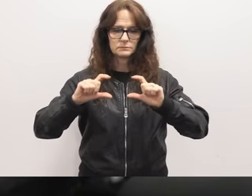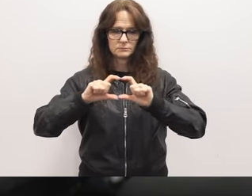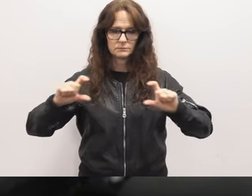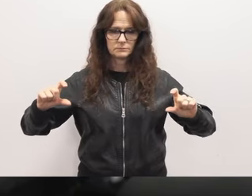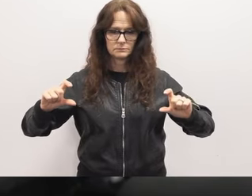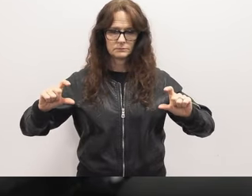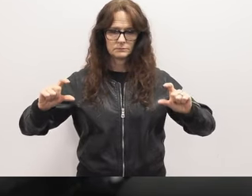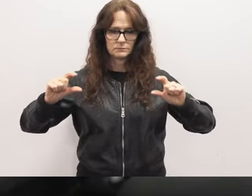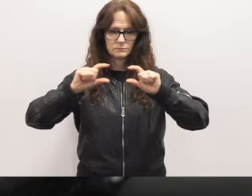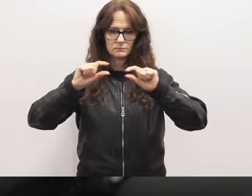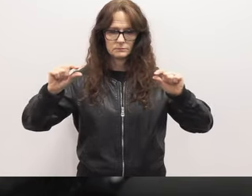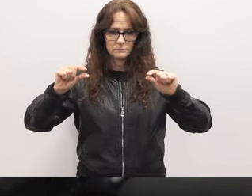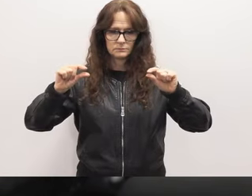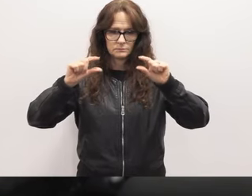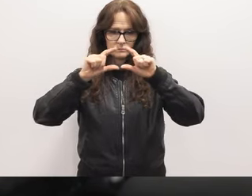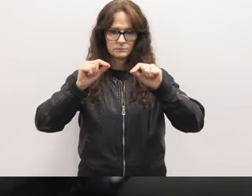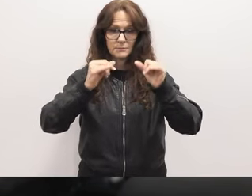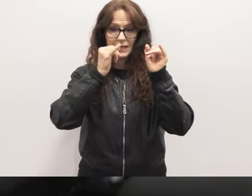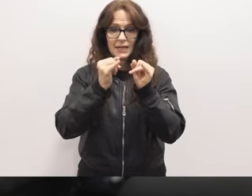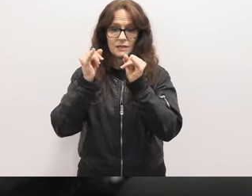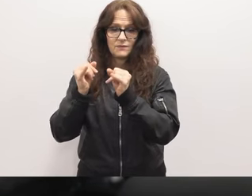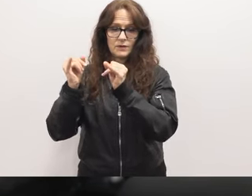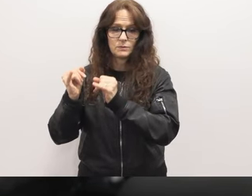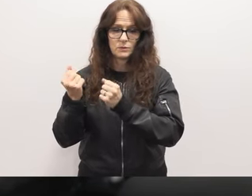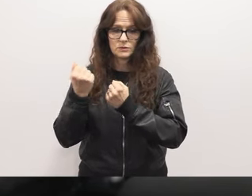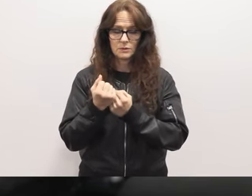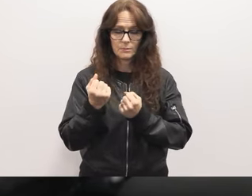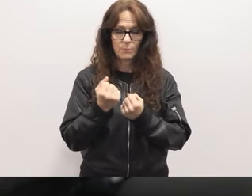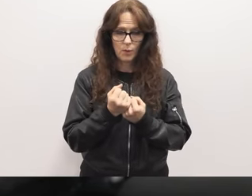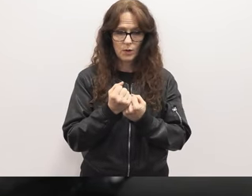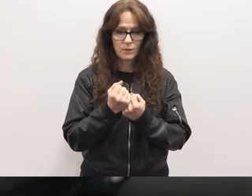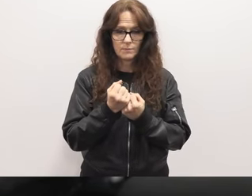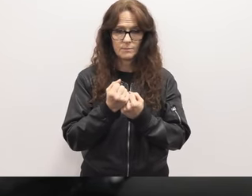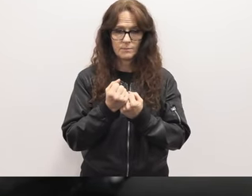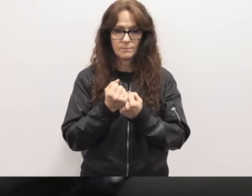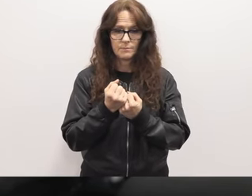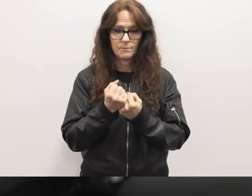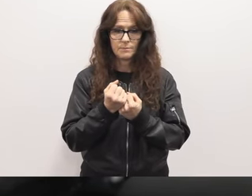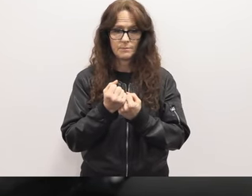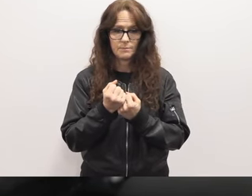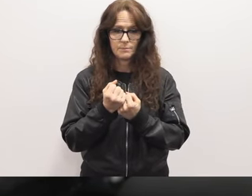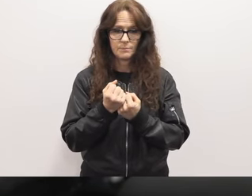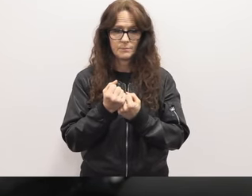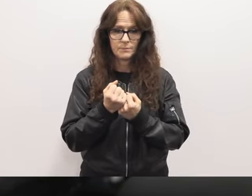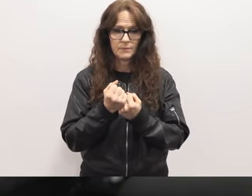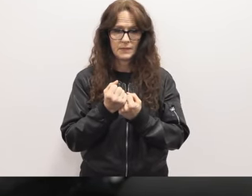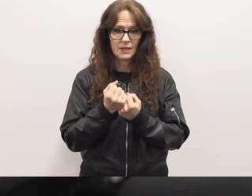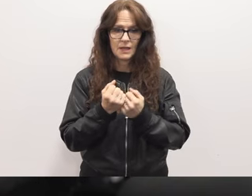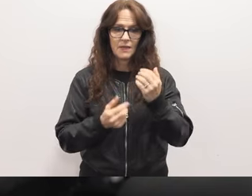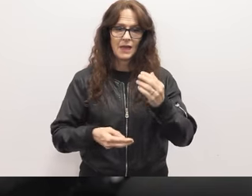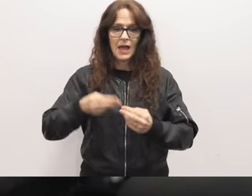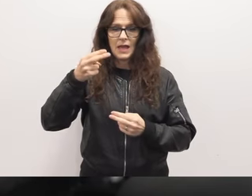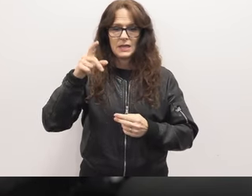you have students that receive individualized supports and in the mode, the highest need situation,